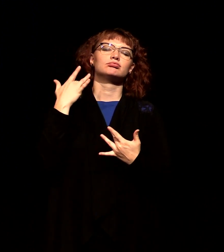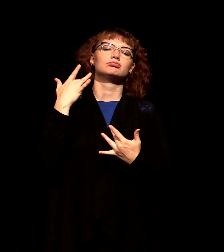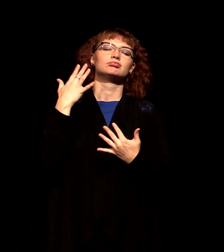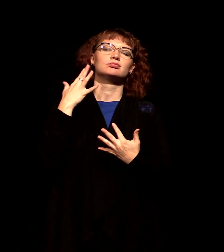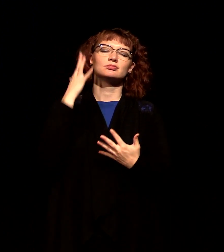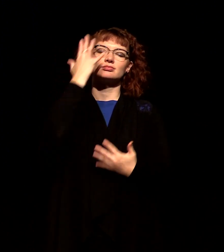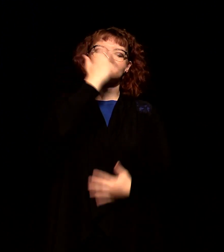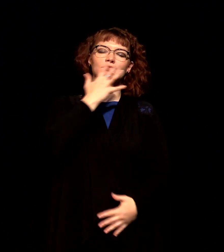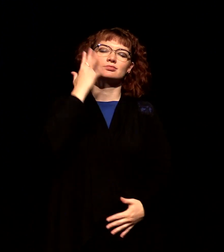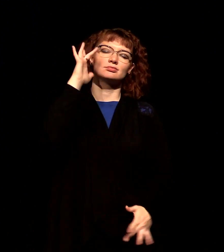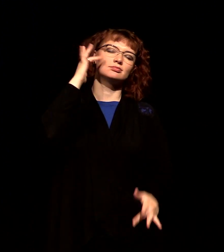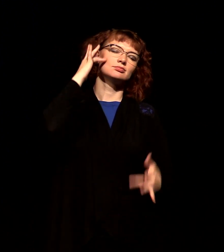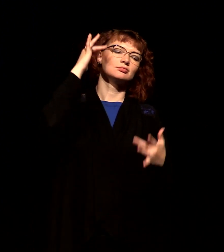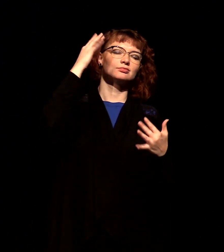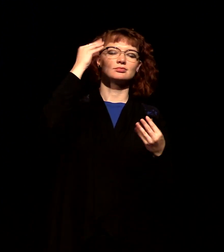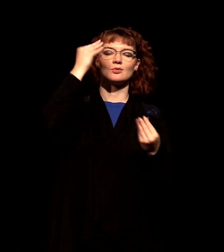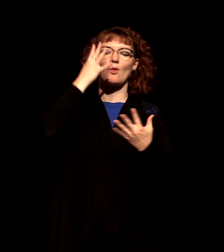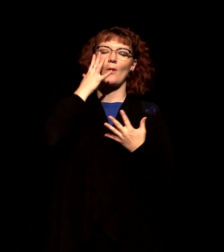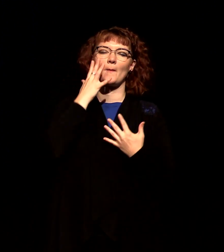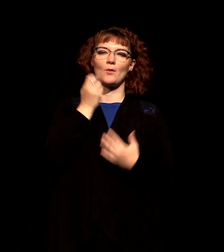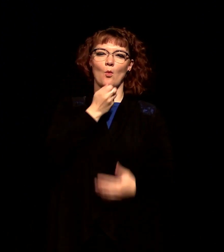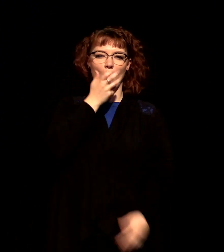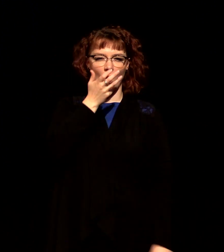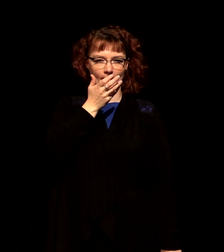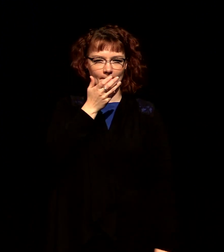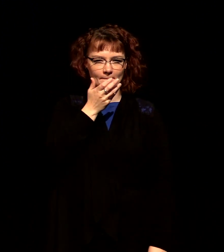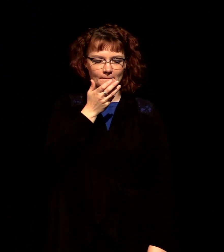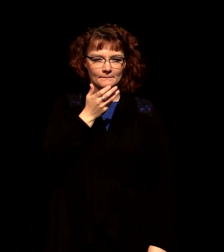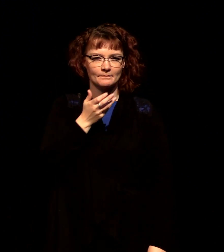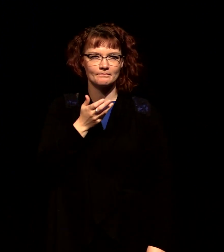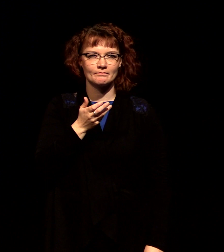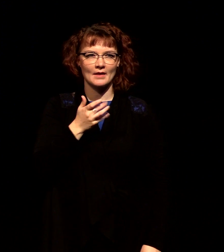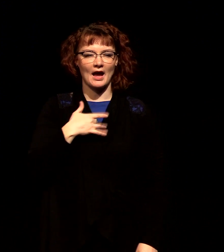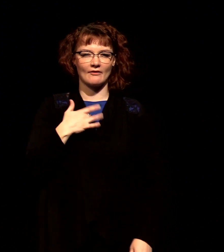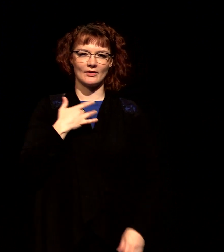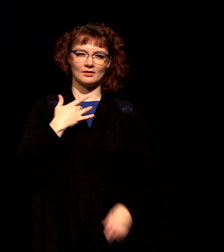heat. Jesus is just saying to me, I see you. I'm here, I'm